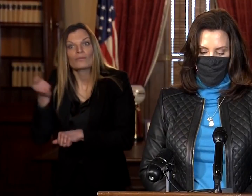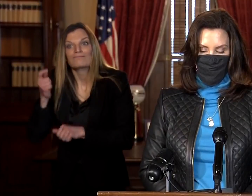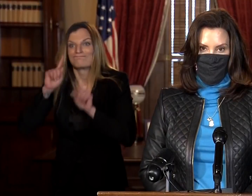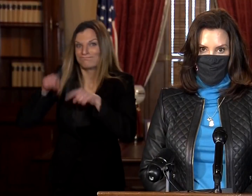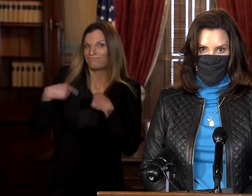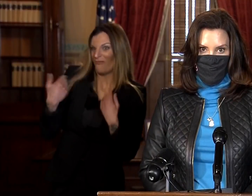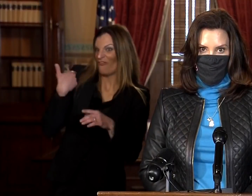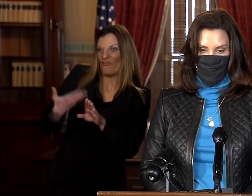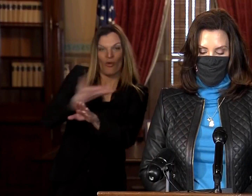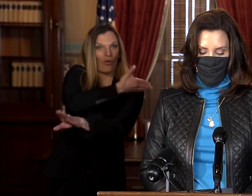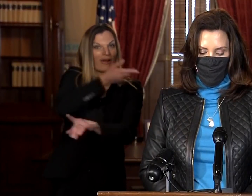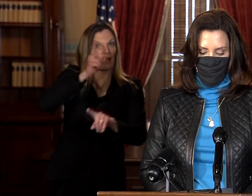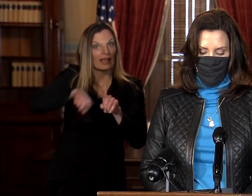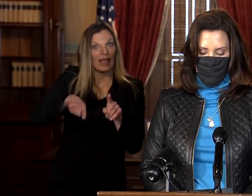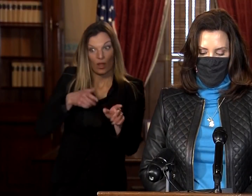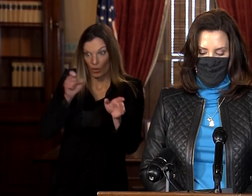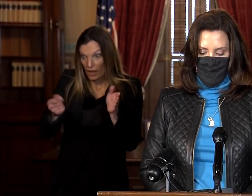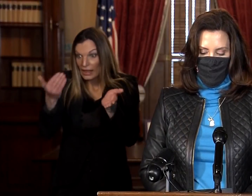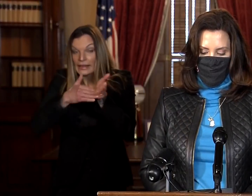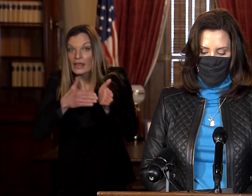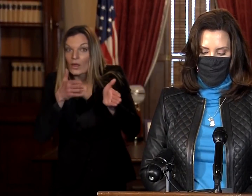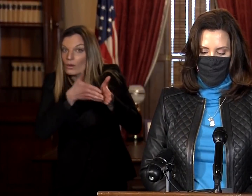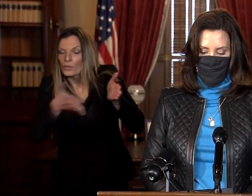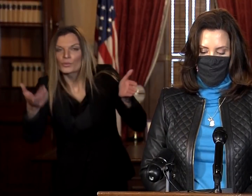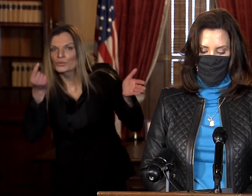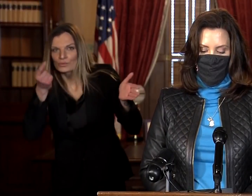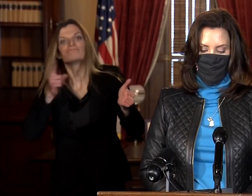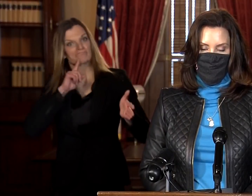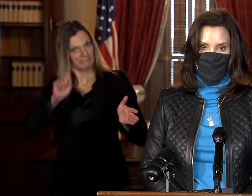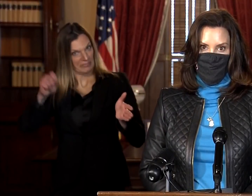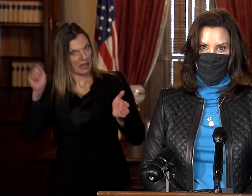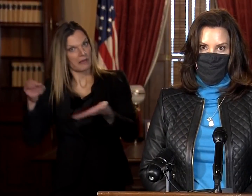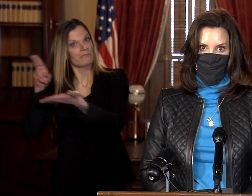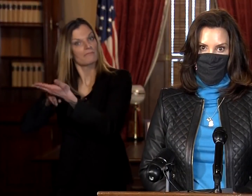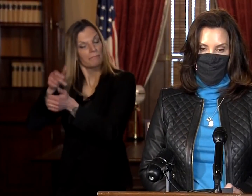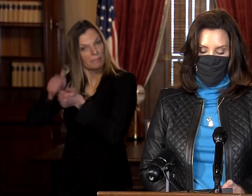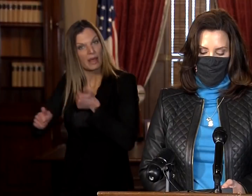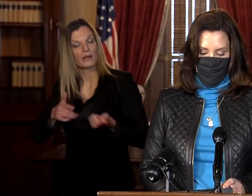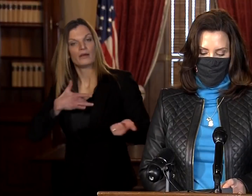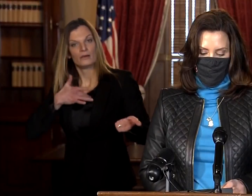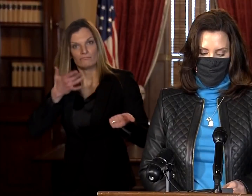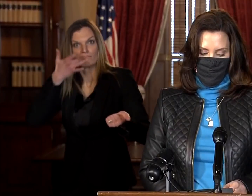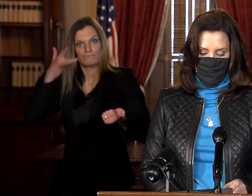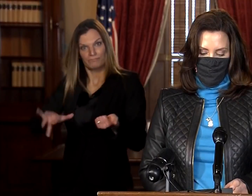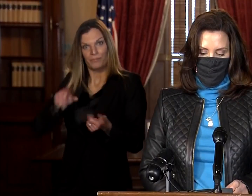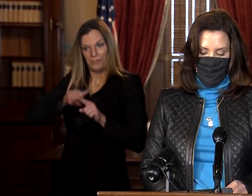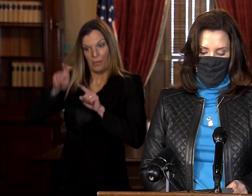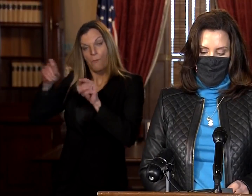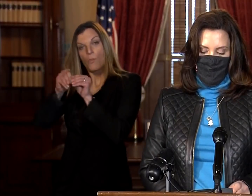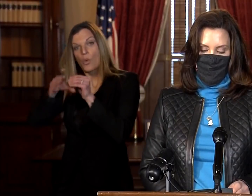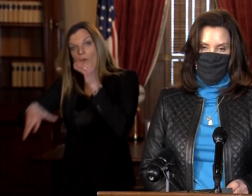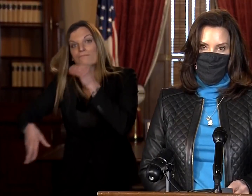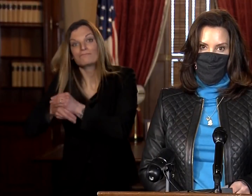additional $300 per week. The extension will bring much The extension will bring much needed relief to 700,000 needed relief to 700,000 Michigan workers who are Michigan workers who are currently receiving benefits